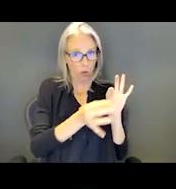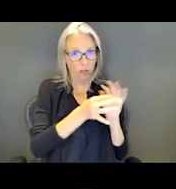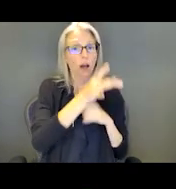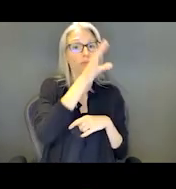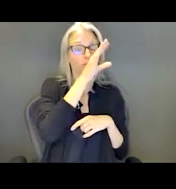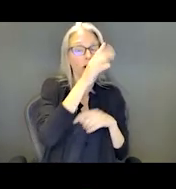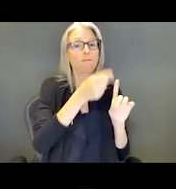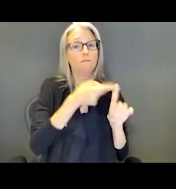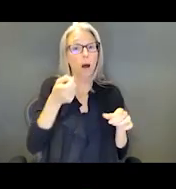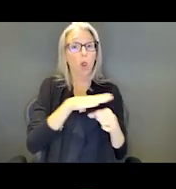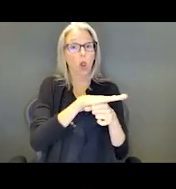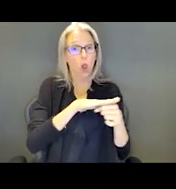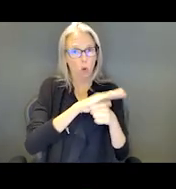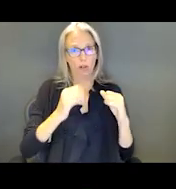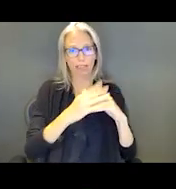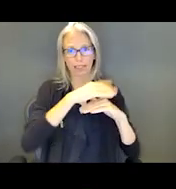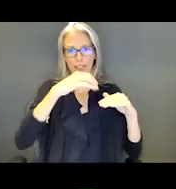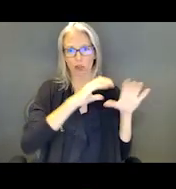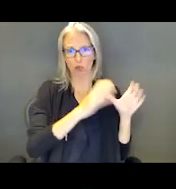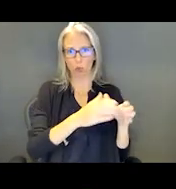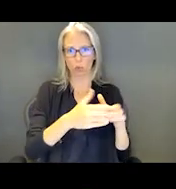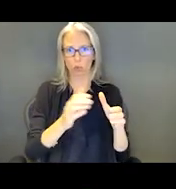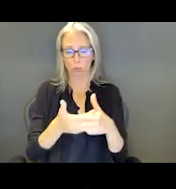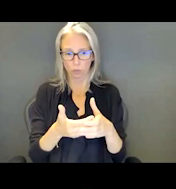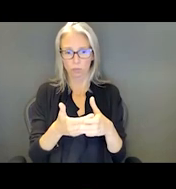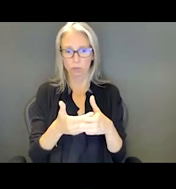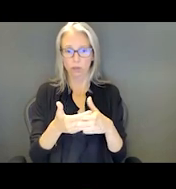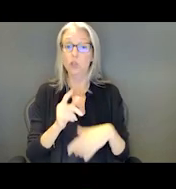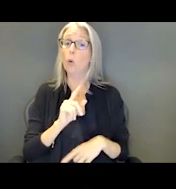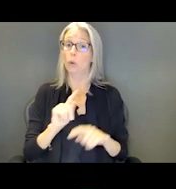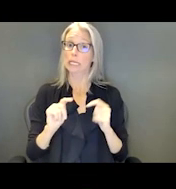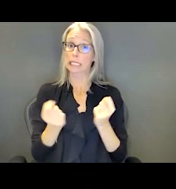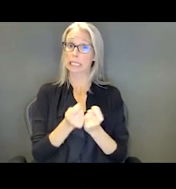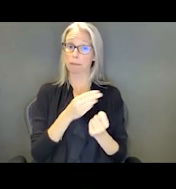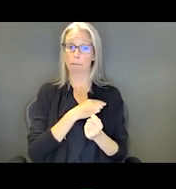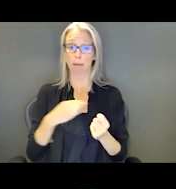and in the shared responsibility that comes with knowledge of our muddied histories.